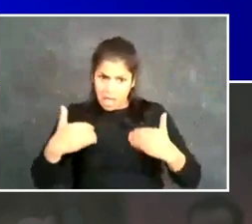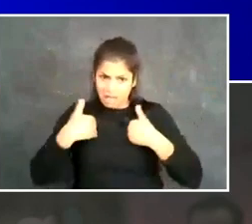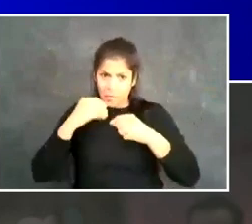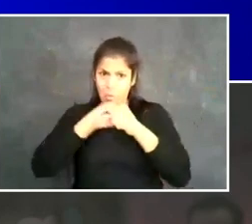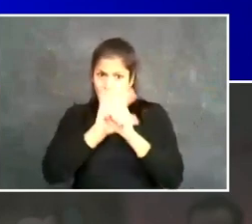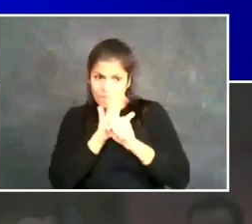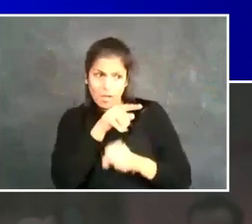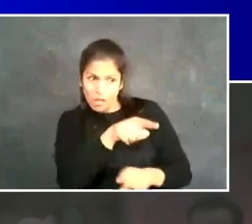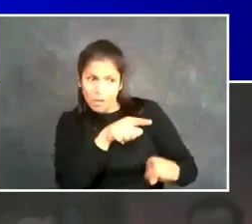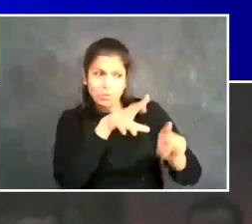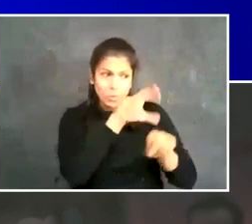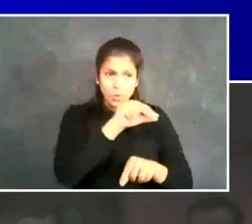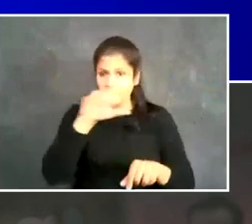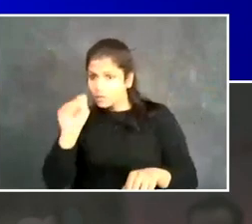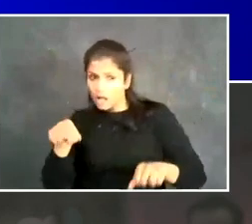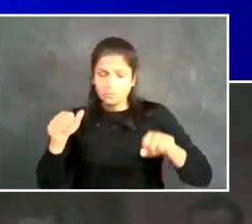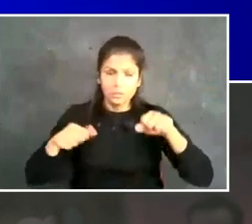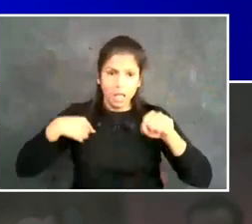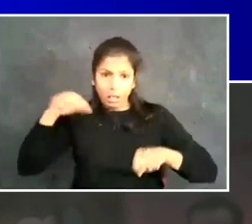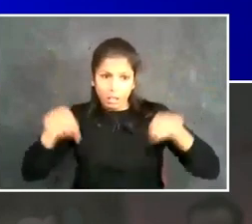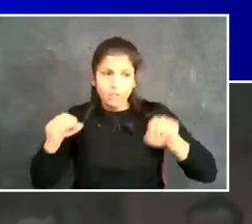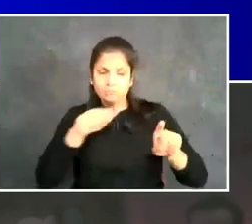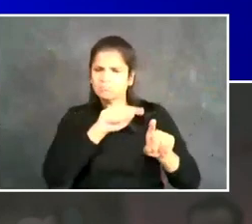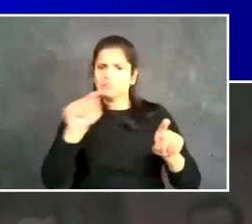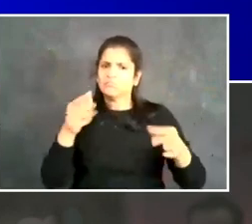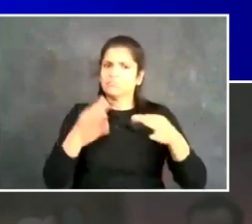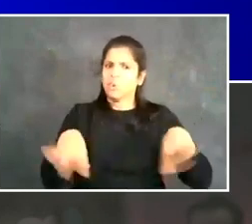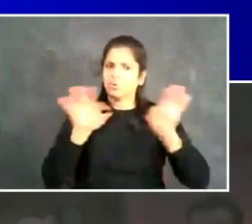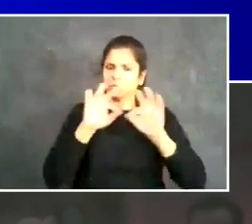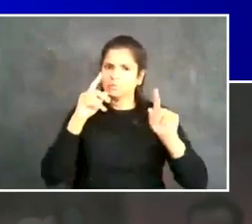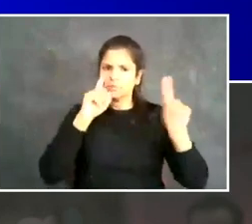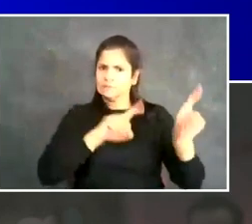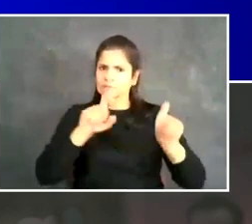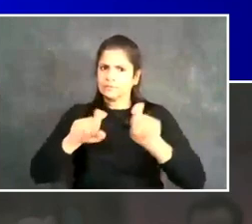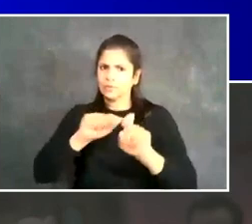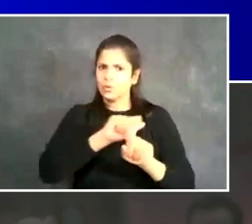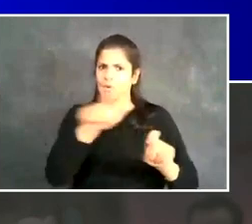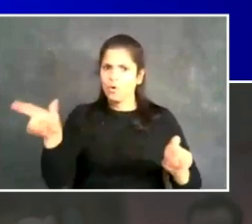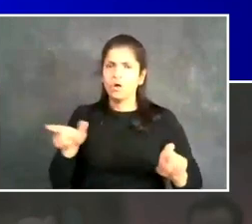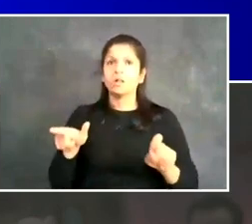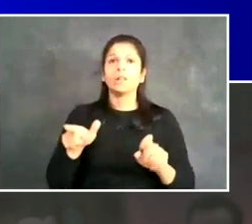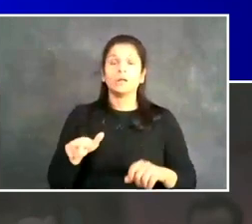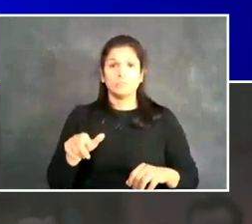HOSPITAL'S EMERGENCY ROOMS. THE ICUs, THE PARAMEDICS, ALL